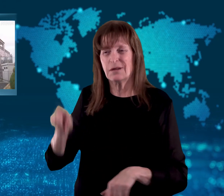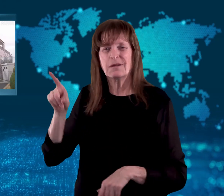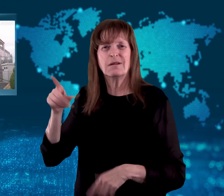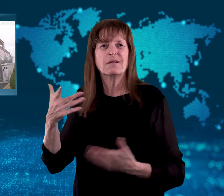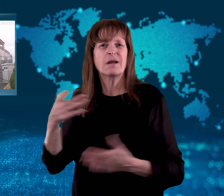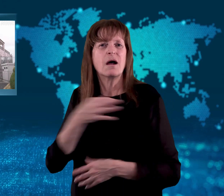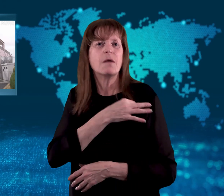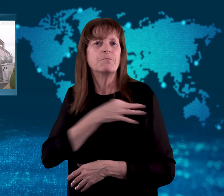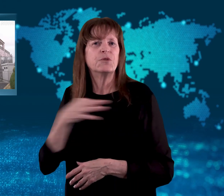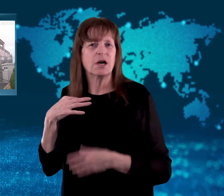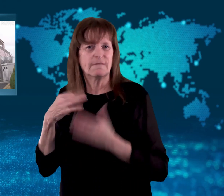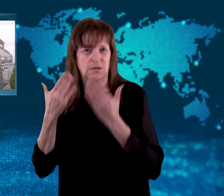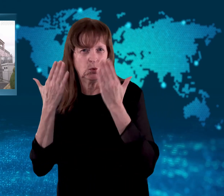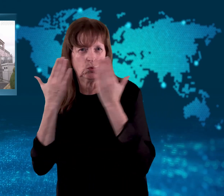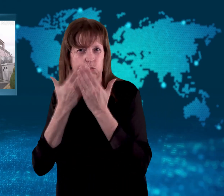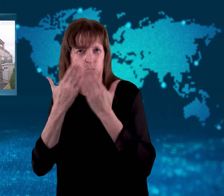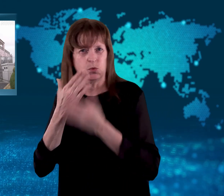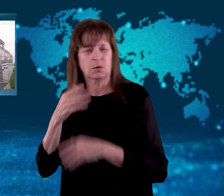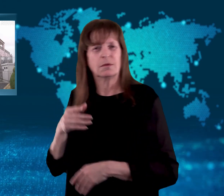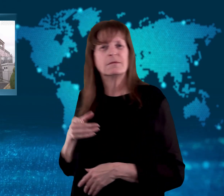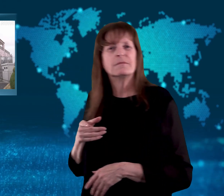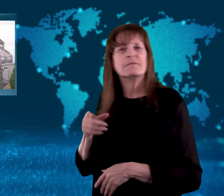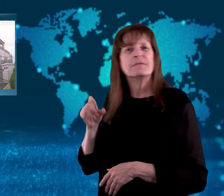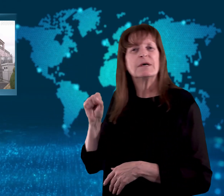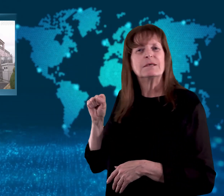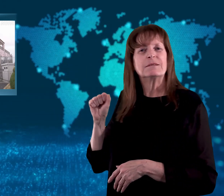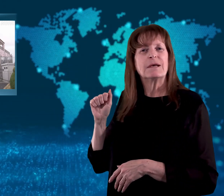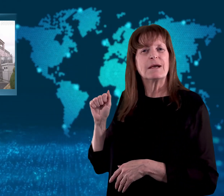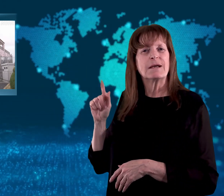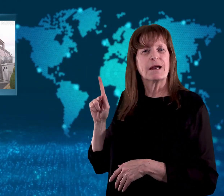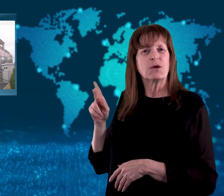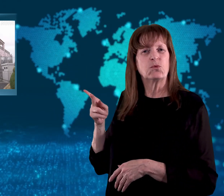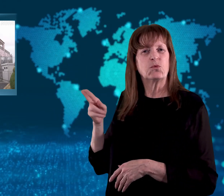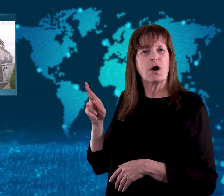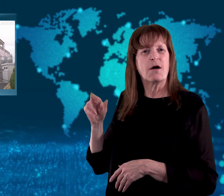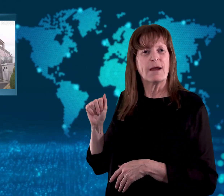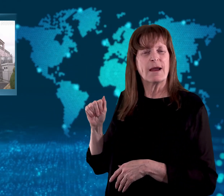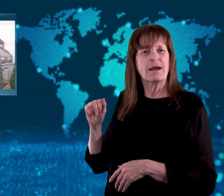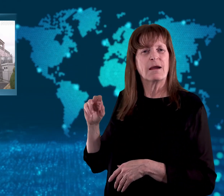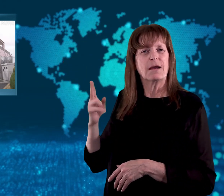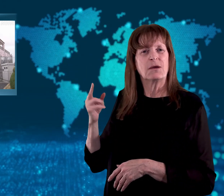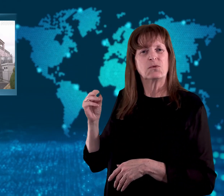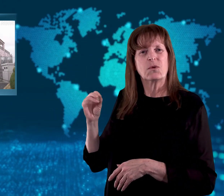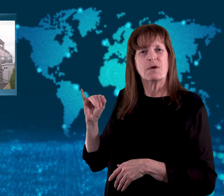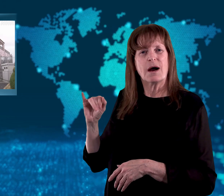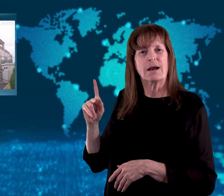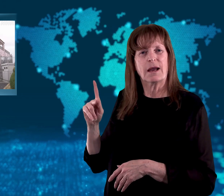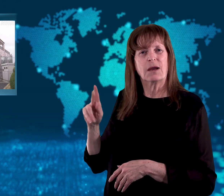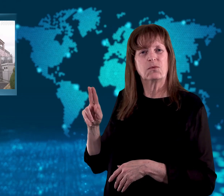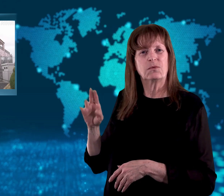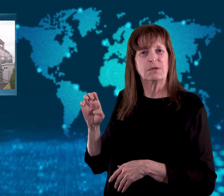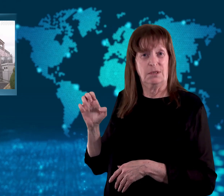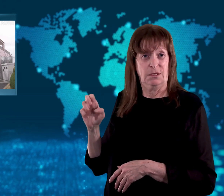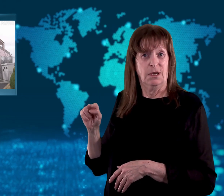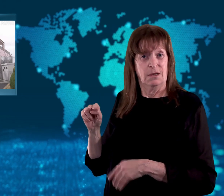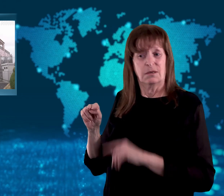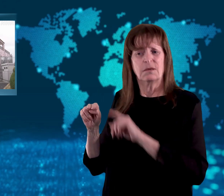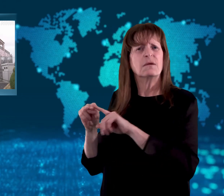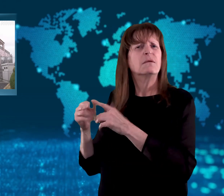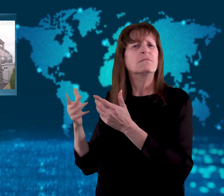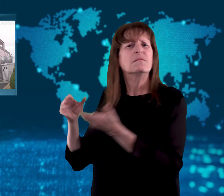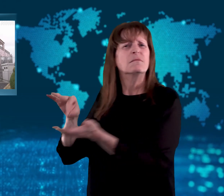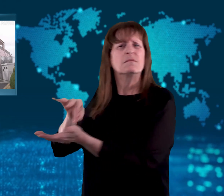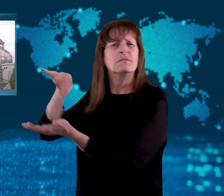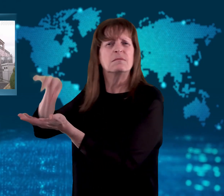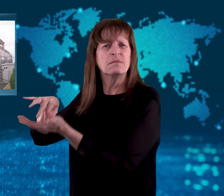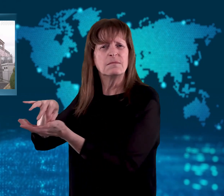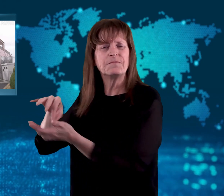"Sakura Hoikuen," located in Susono City.